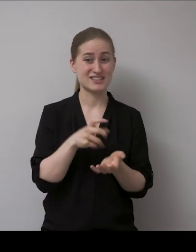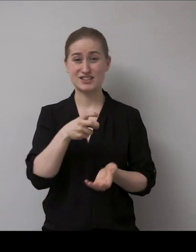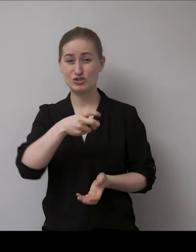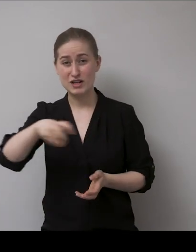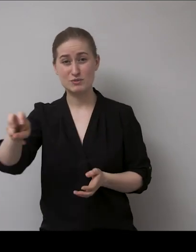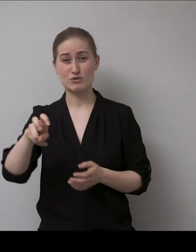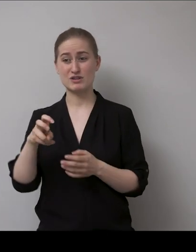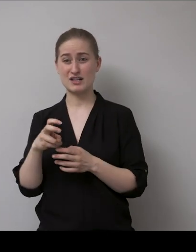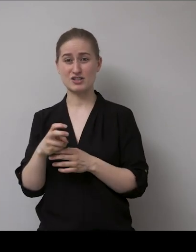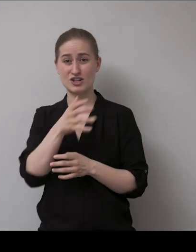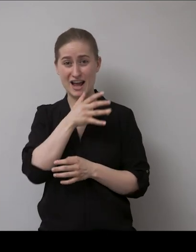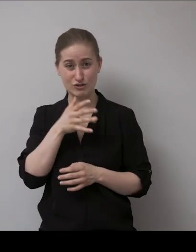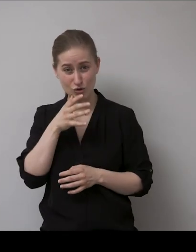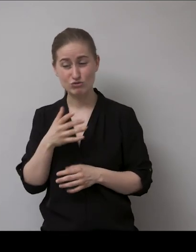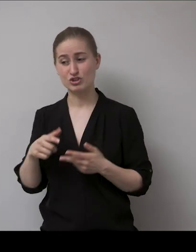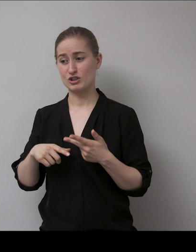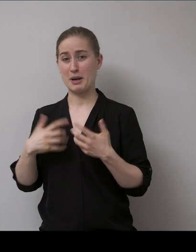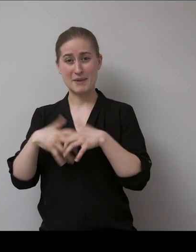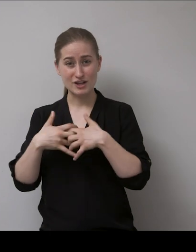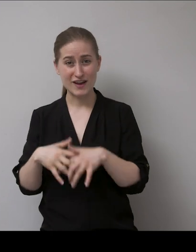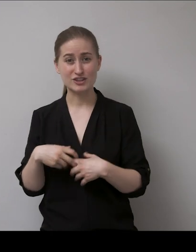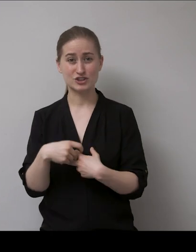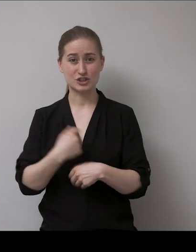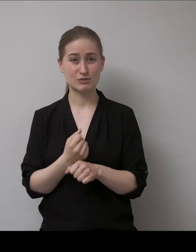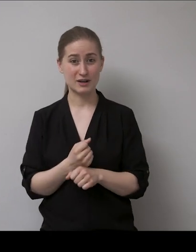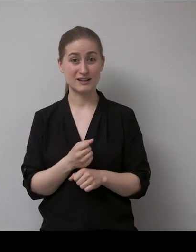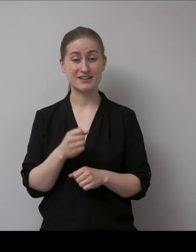agriculture, manufacturing, and telecommunications.